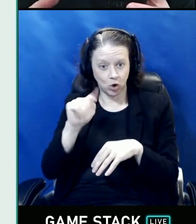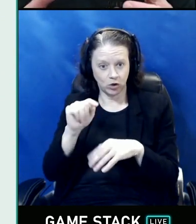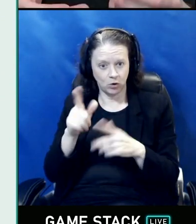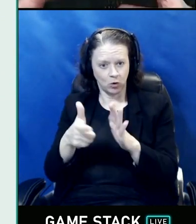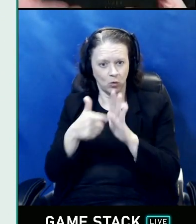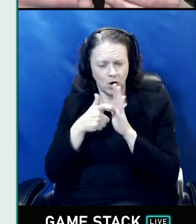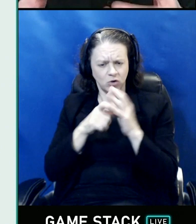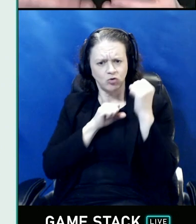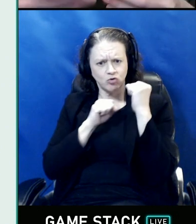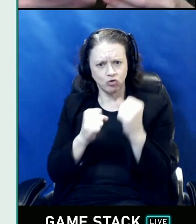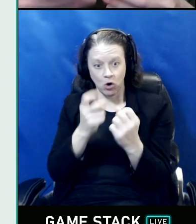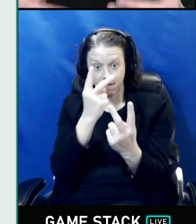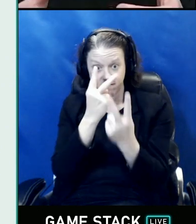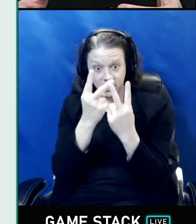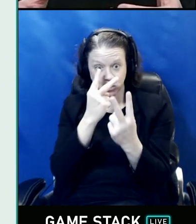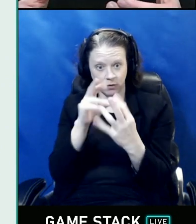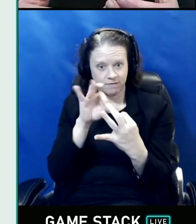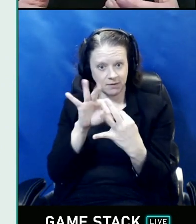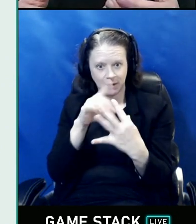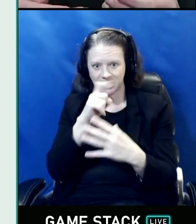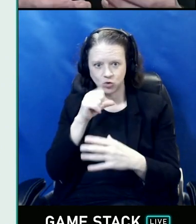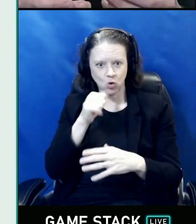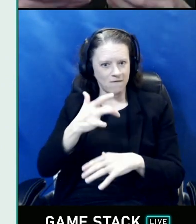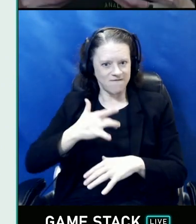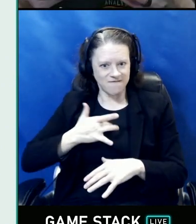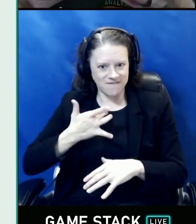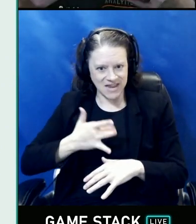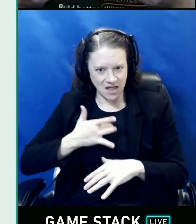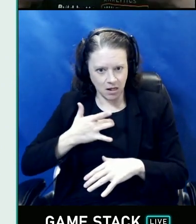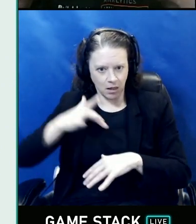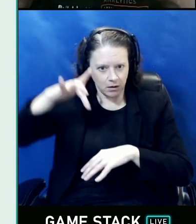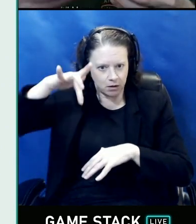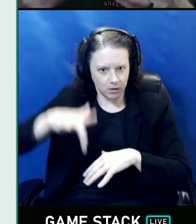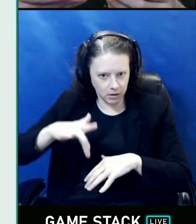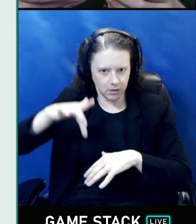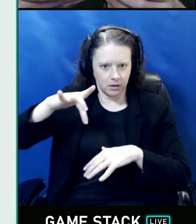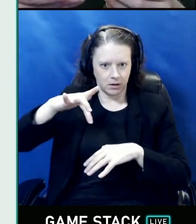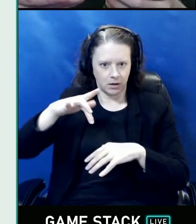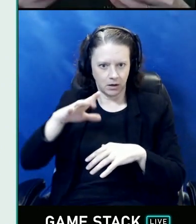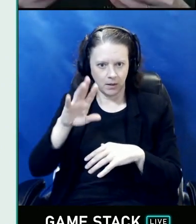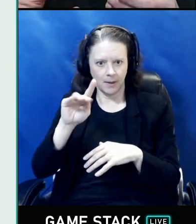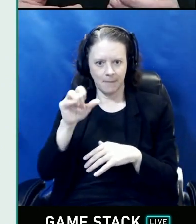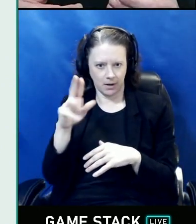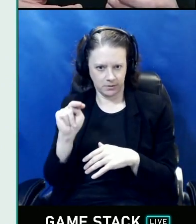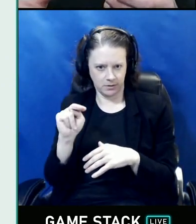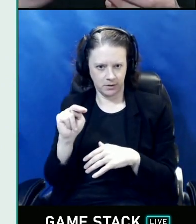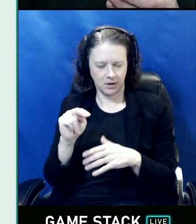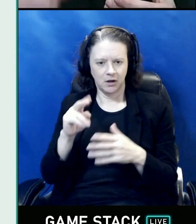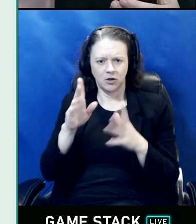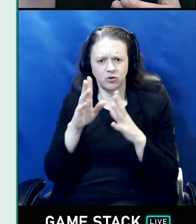since you can't have the physicality of the buttons. So you need to really understand if a